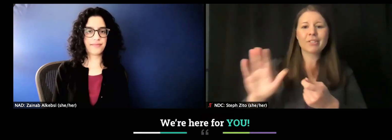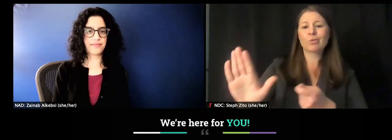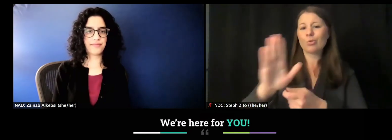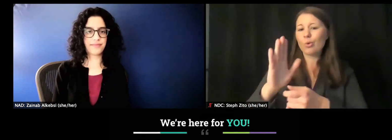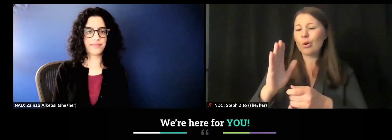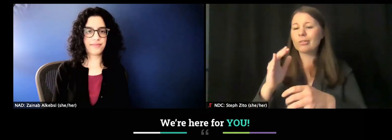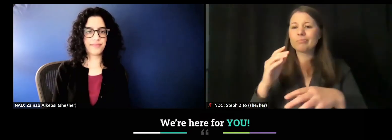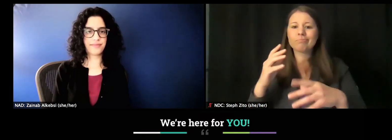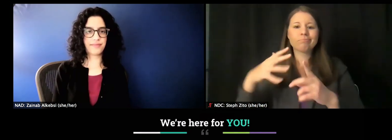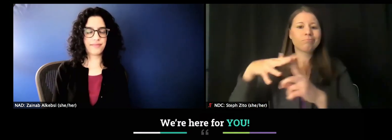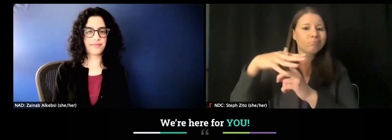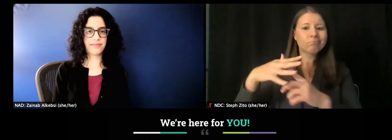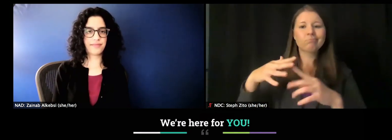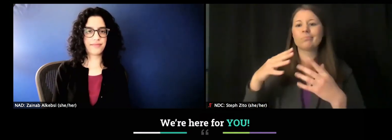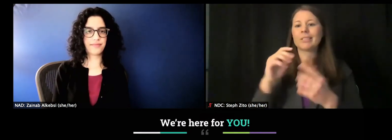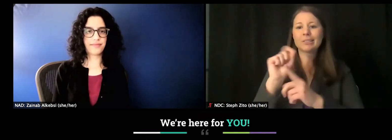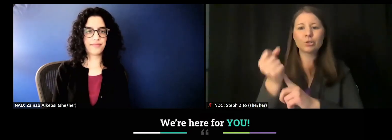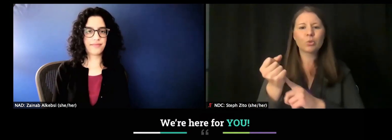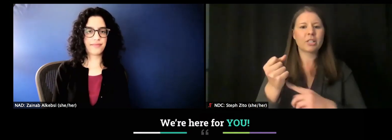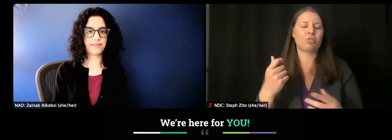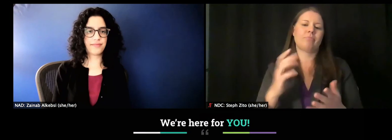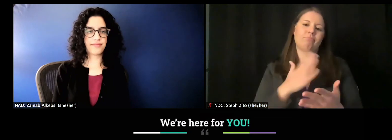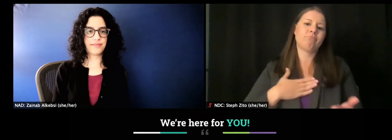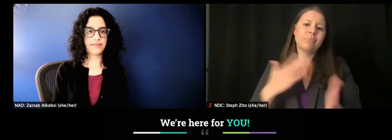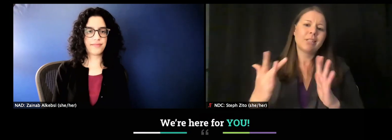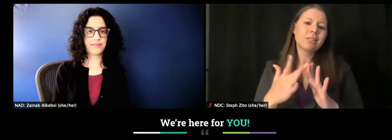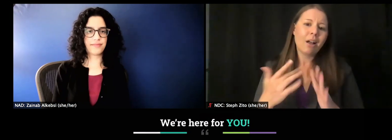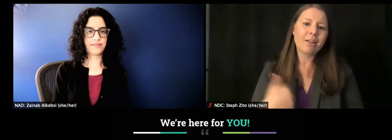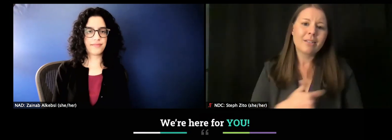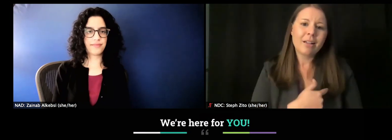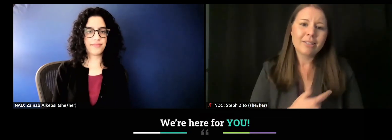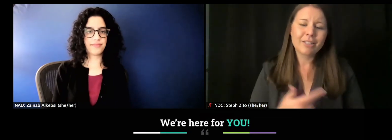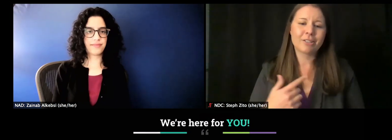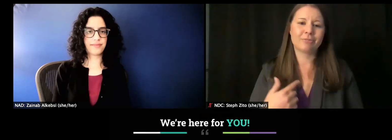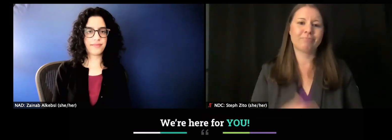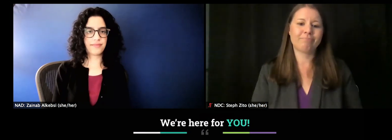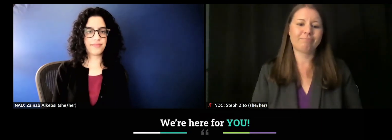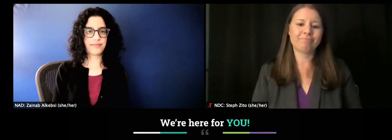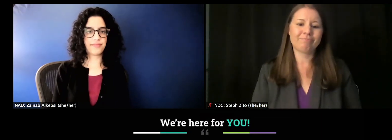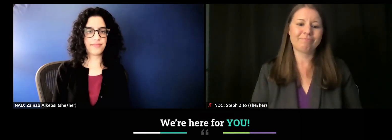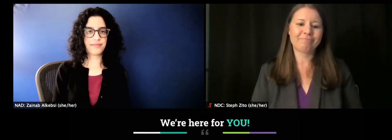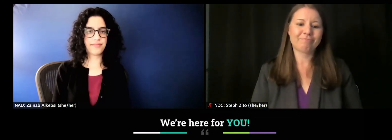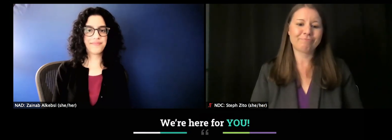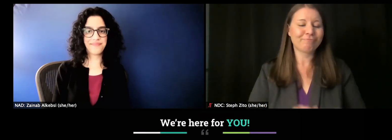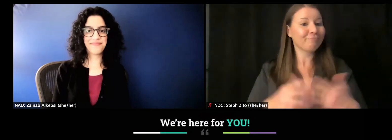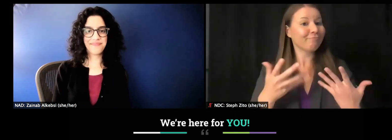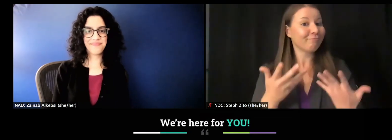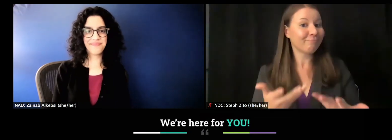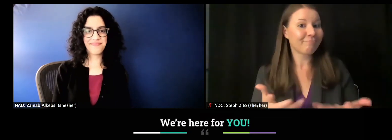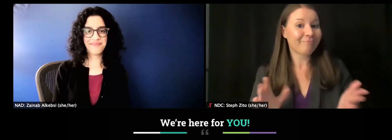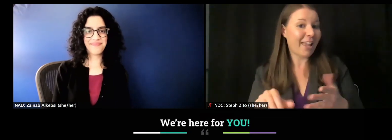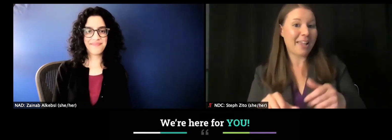So if you have further questions that are specific to your situation, please reach out and contact us.